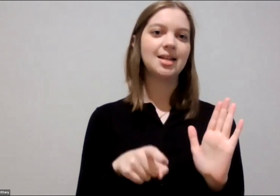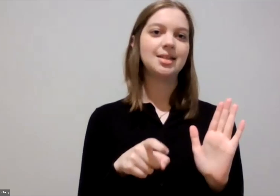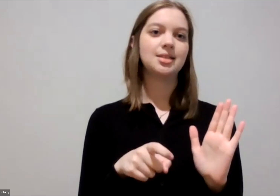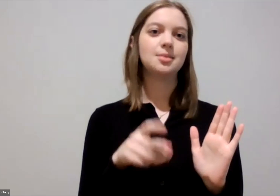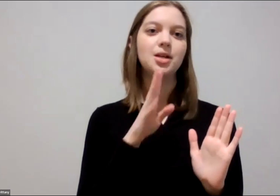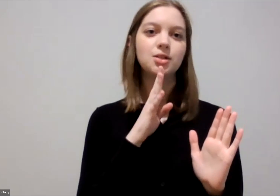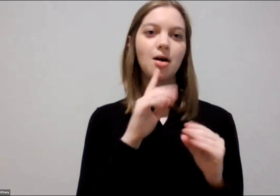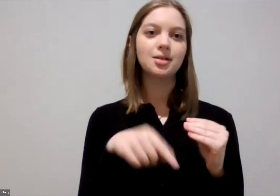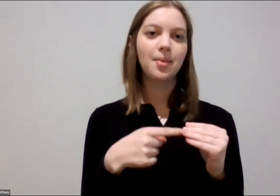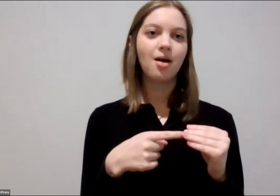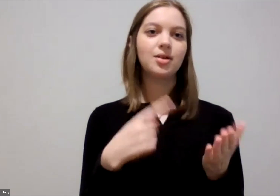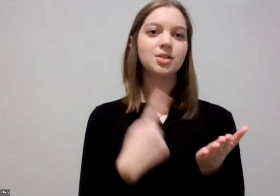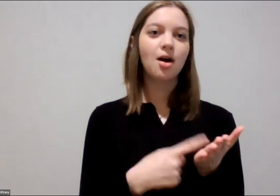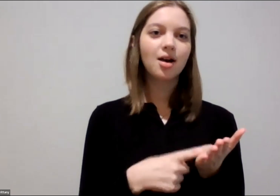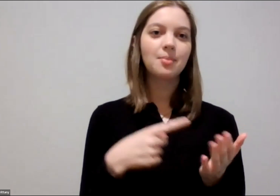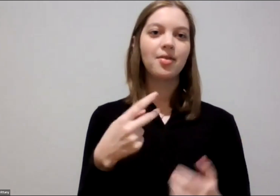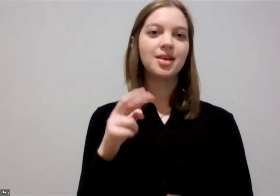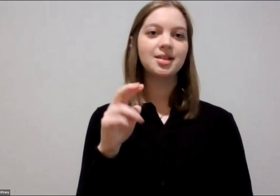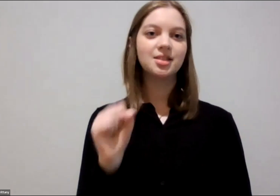That talking about these heroes is cultural, responsive teaching.